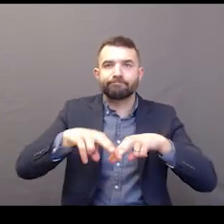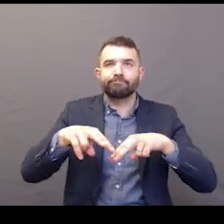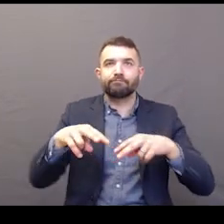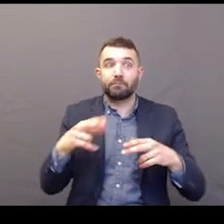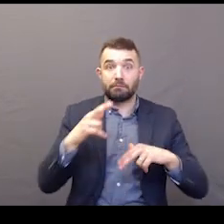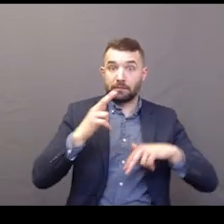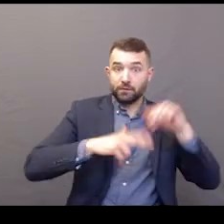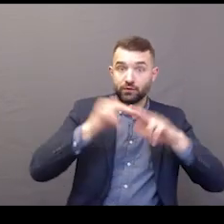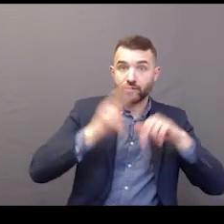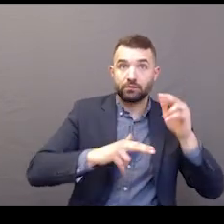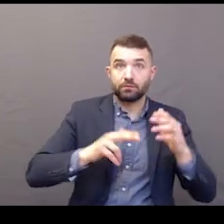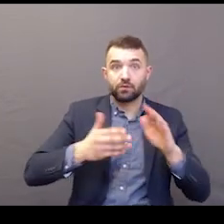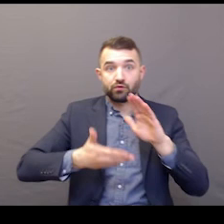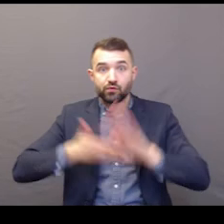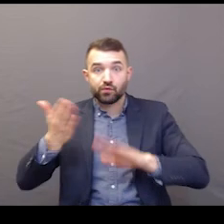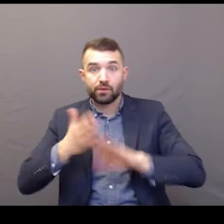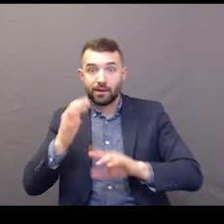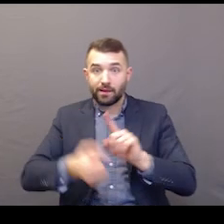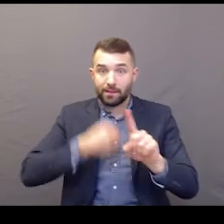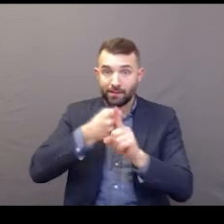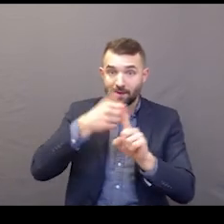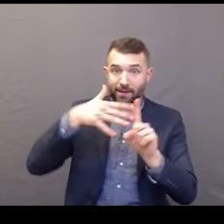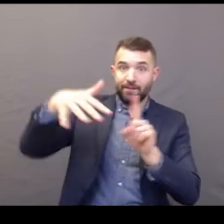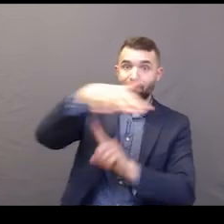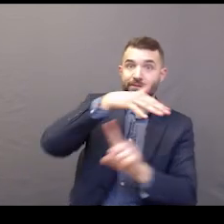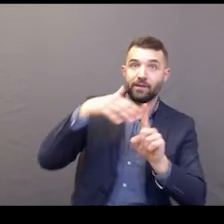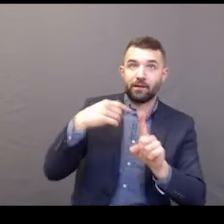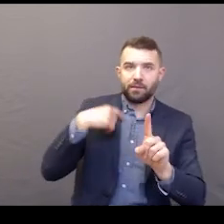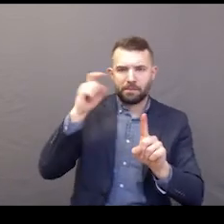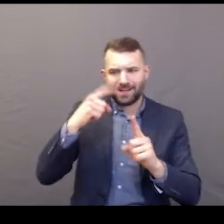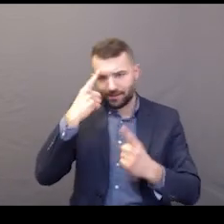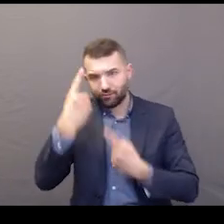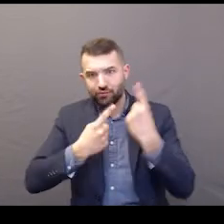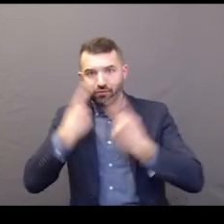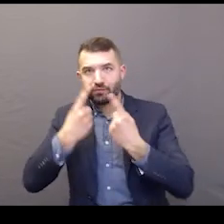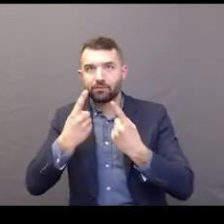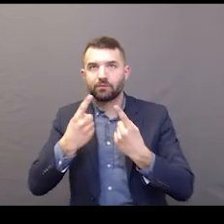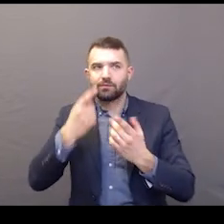the project are considered in the checklist. The checklist addresses 16 elements of the